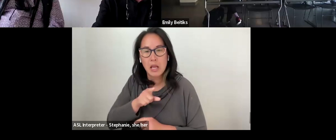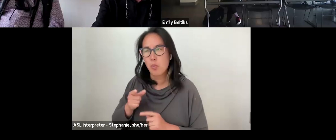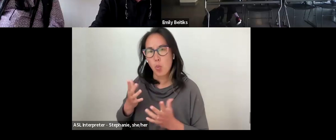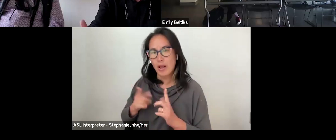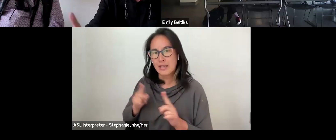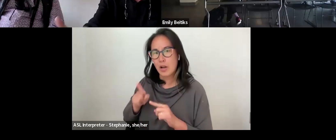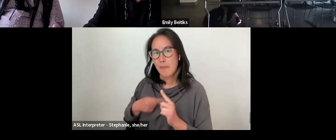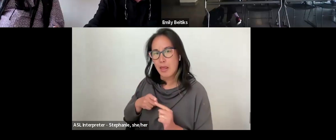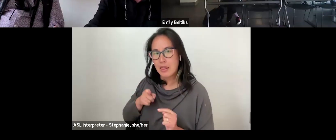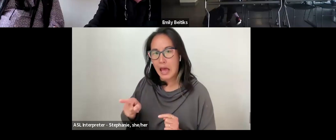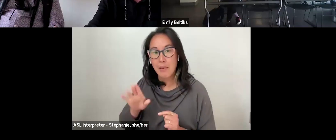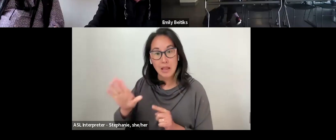Is it something about their situation?